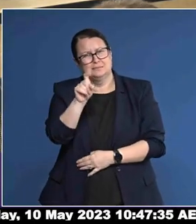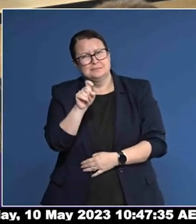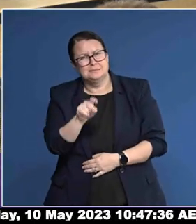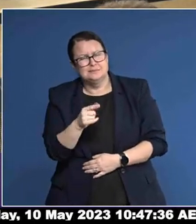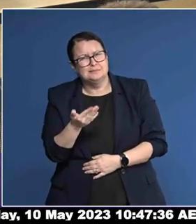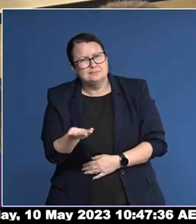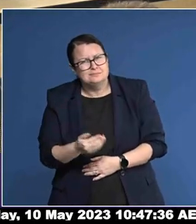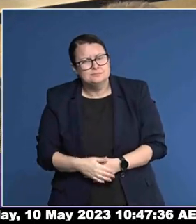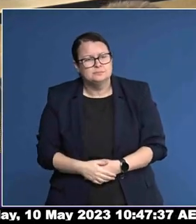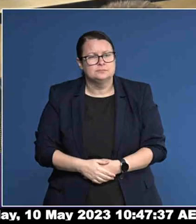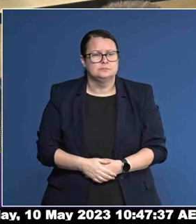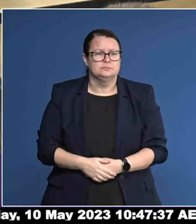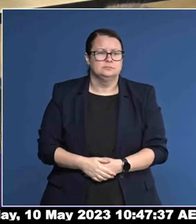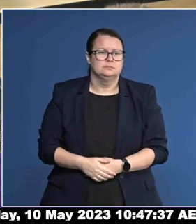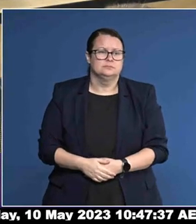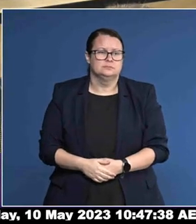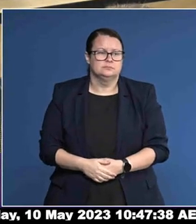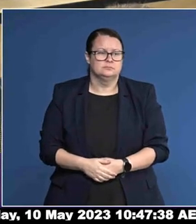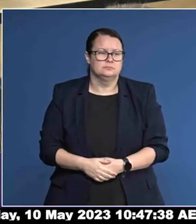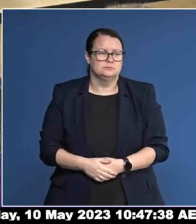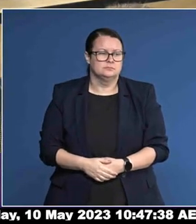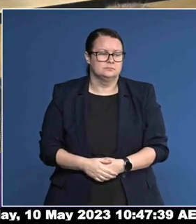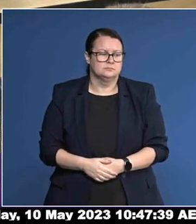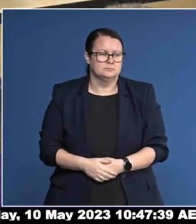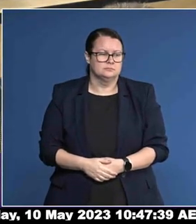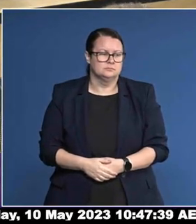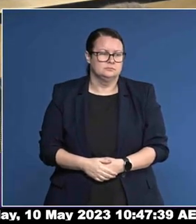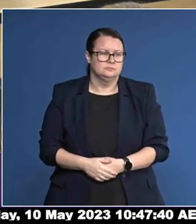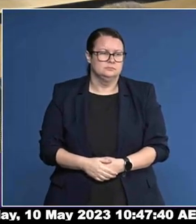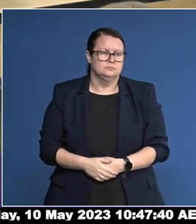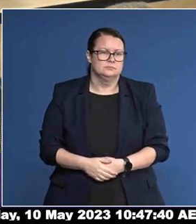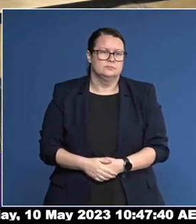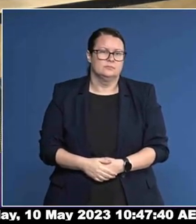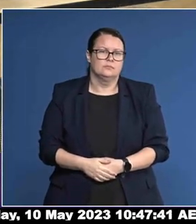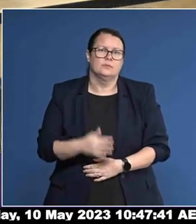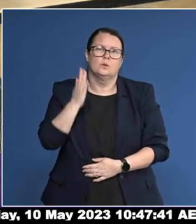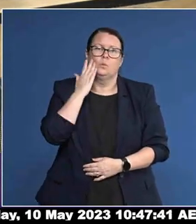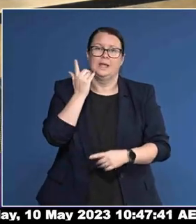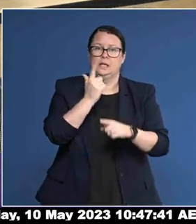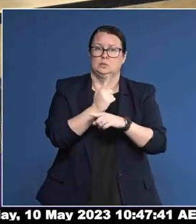I think when referring to the term 'neglect' within the Child Protection